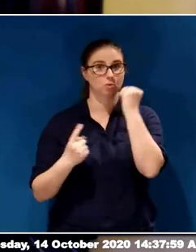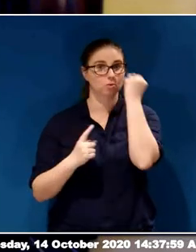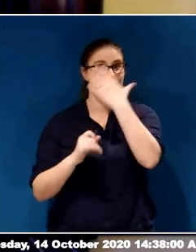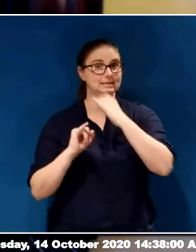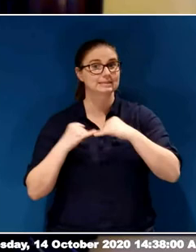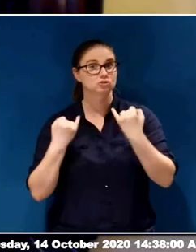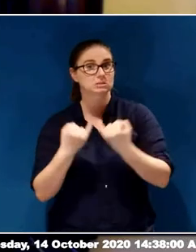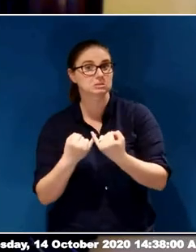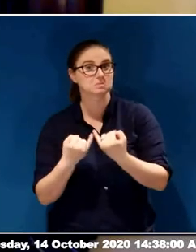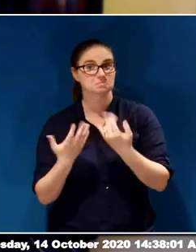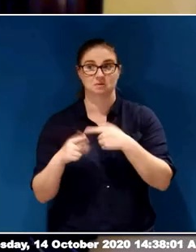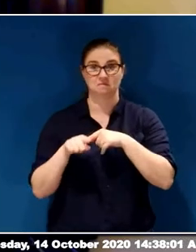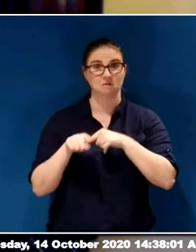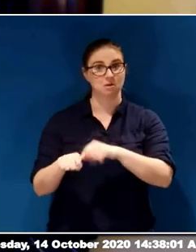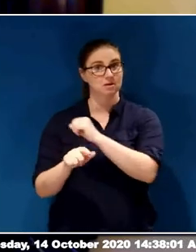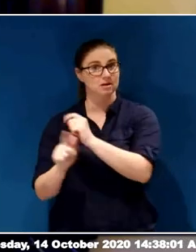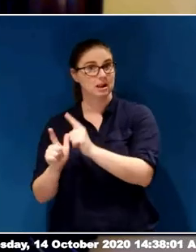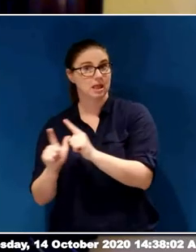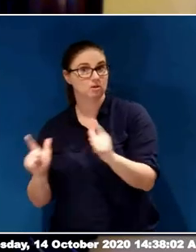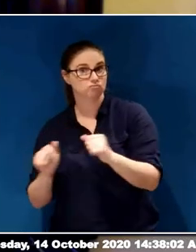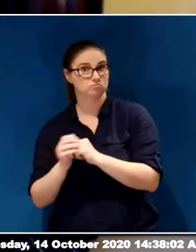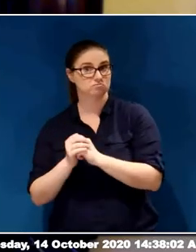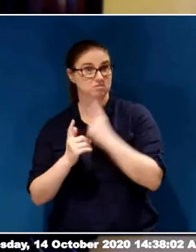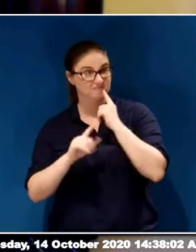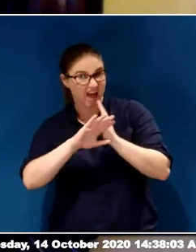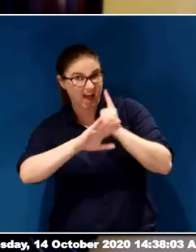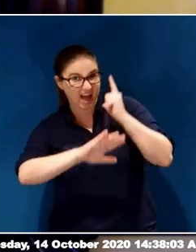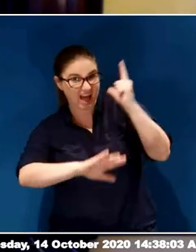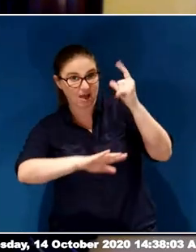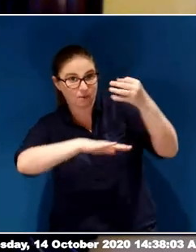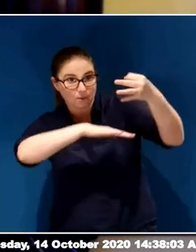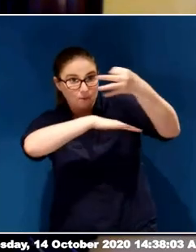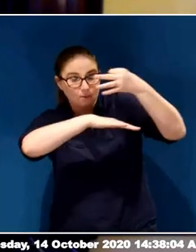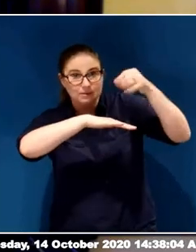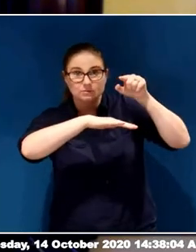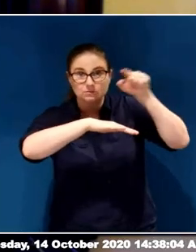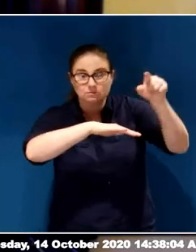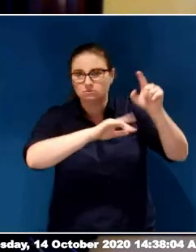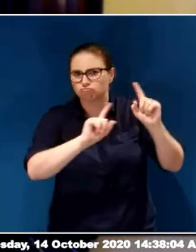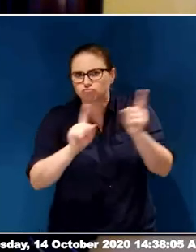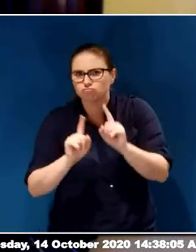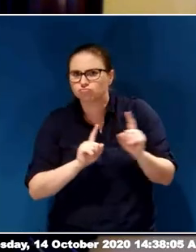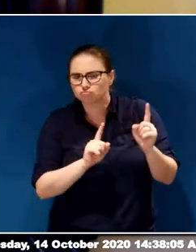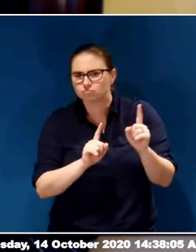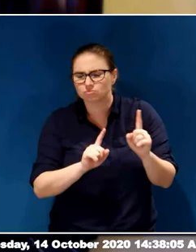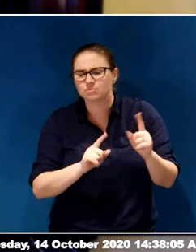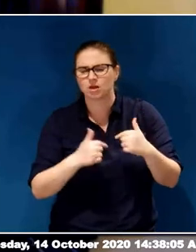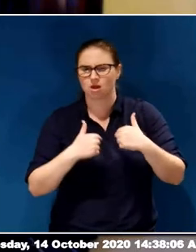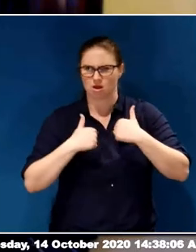However, what I'm talking about is at a systemic level regarding how the funding